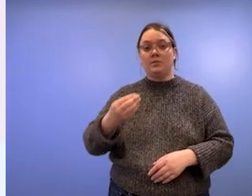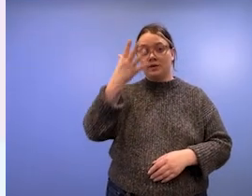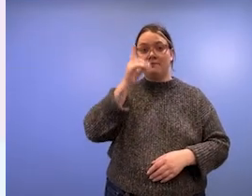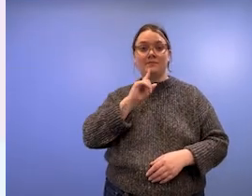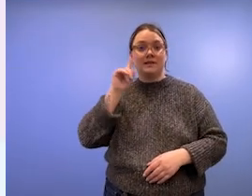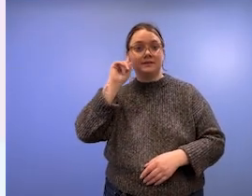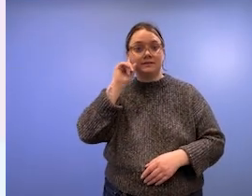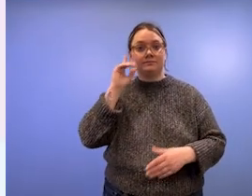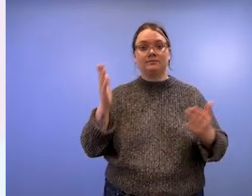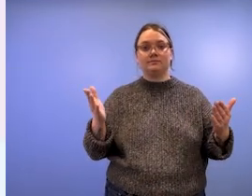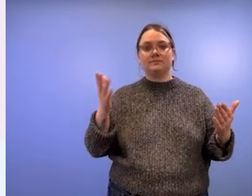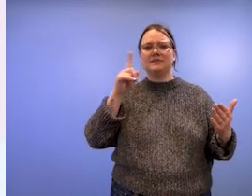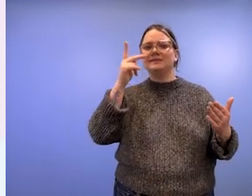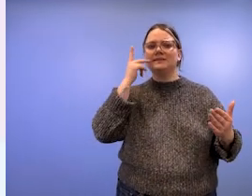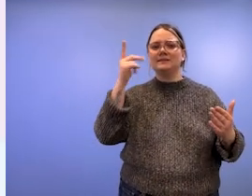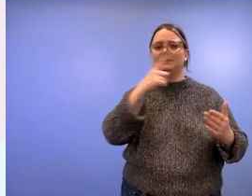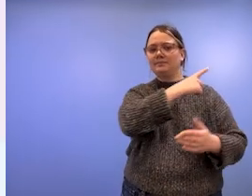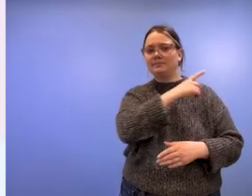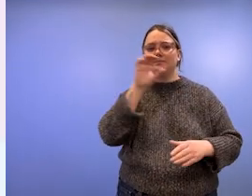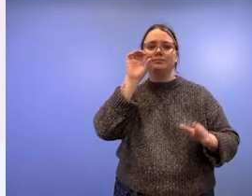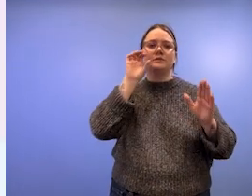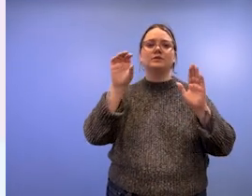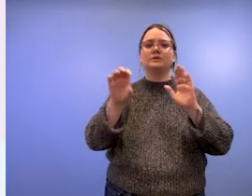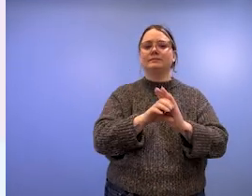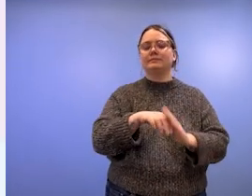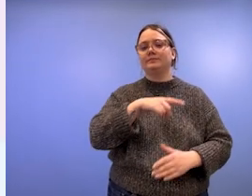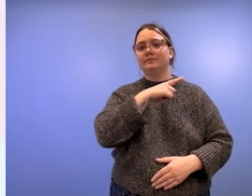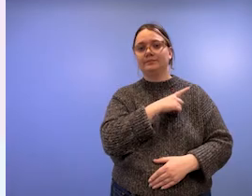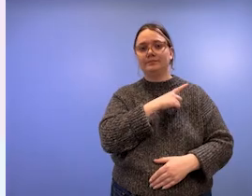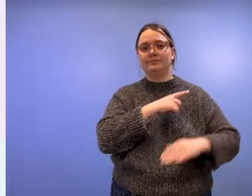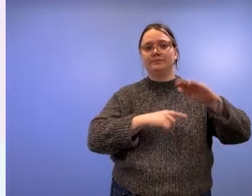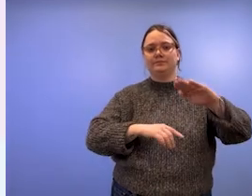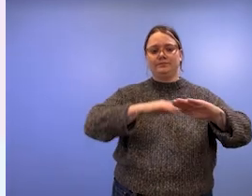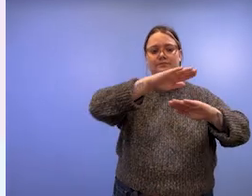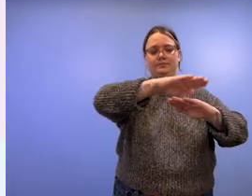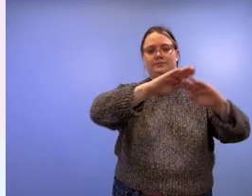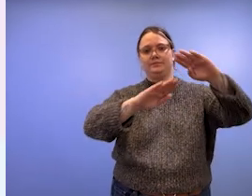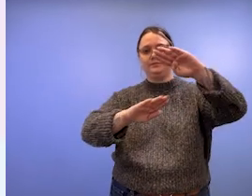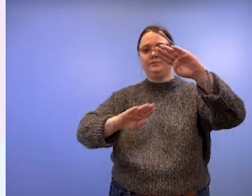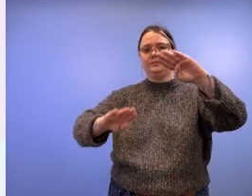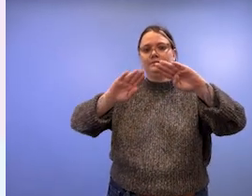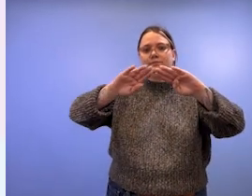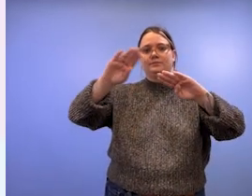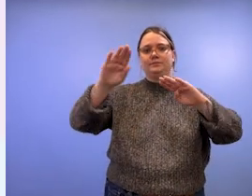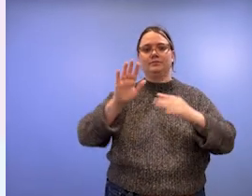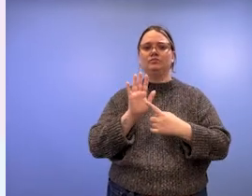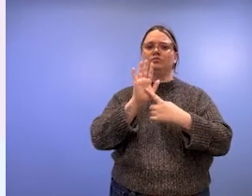and deaf. And so the image shown is here is of overlapping shapes representing, sorry,